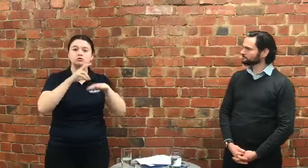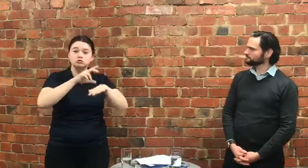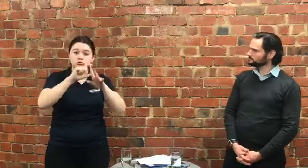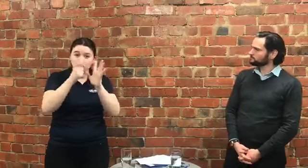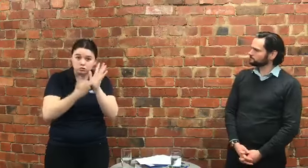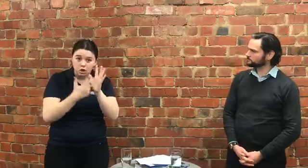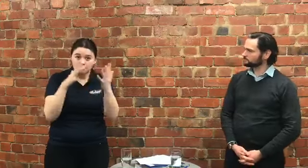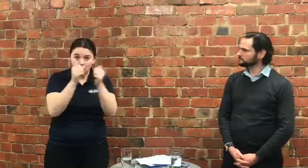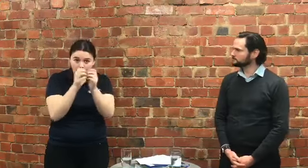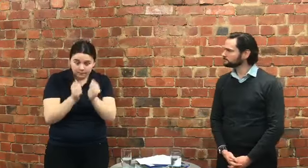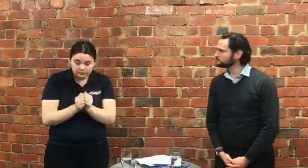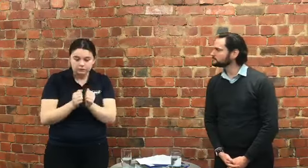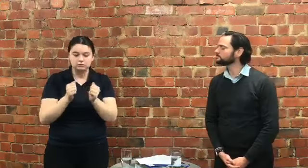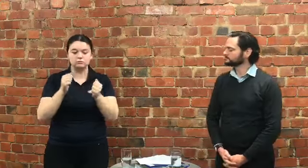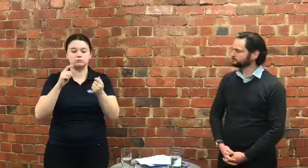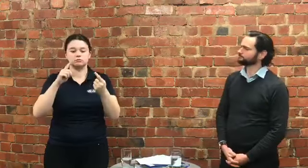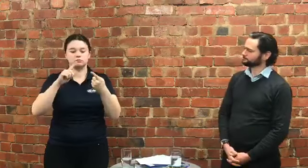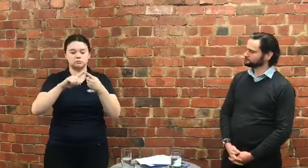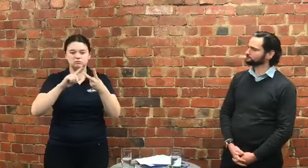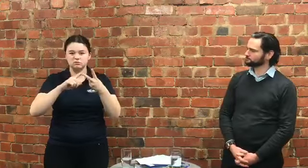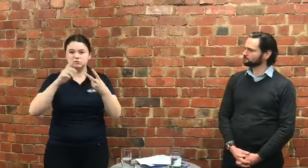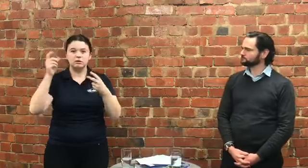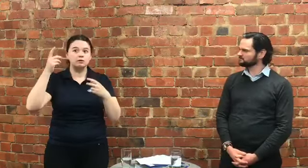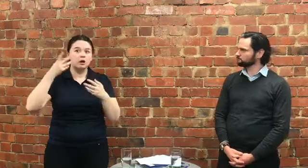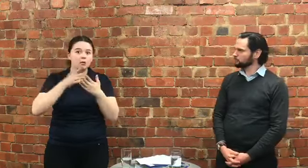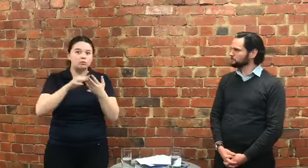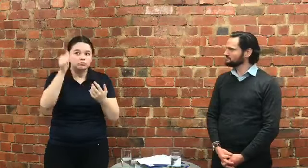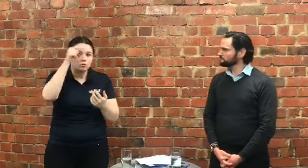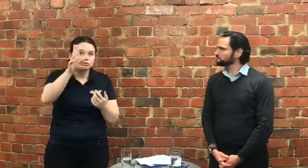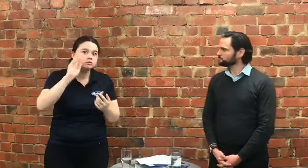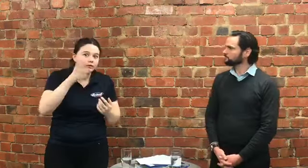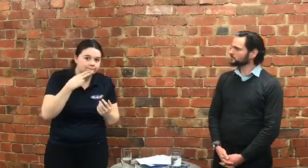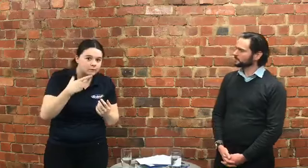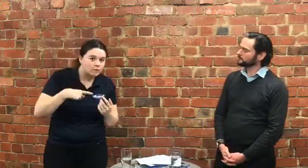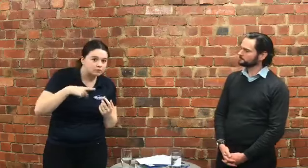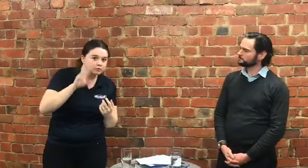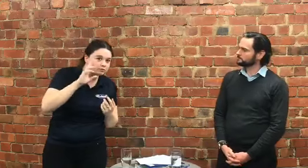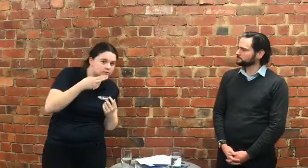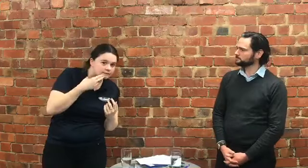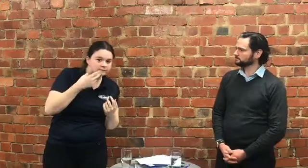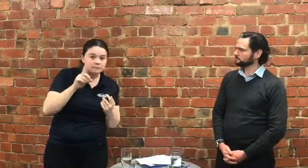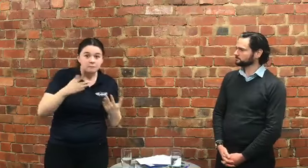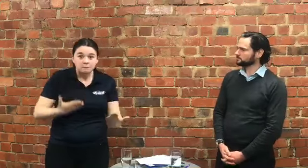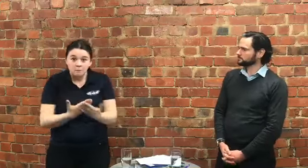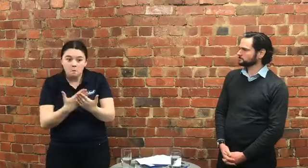So, we're also able to assist you in filling out the documentation. And there's a number of different documents